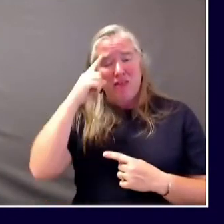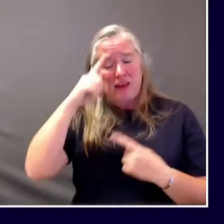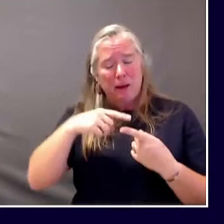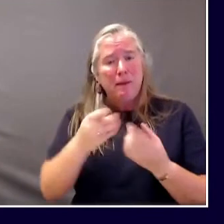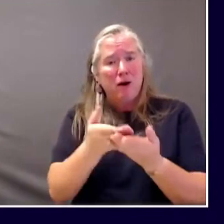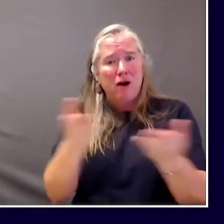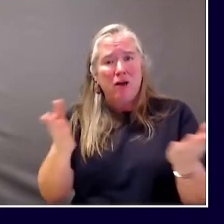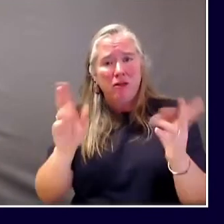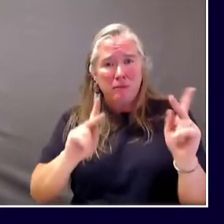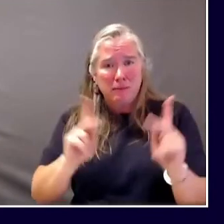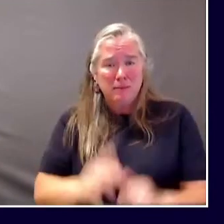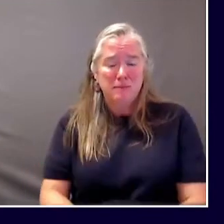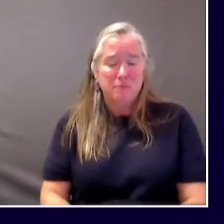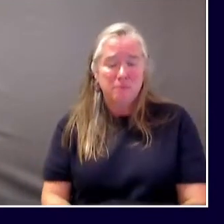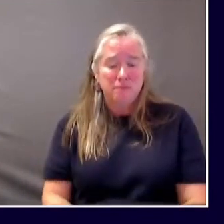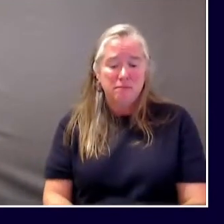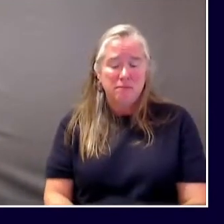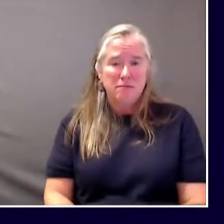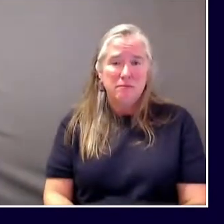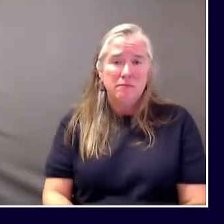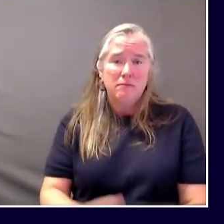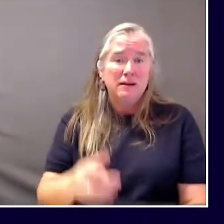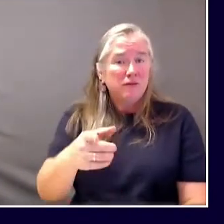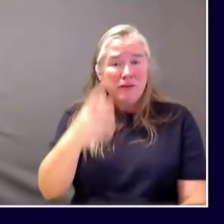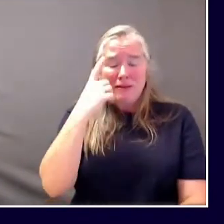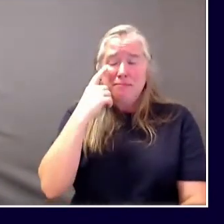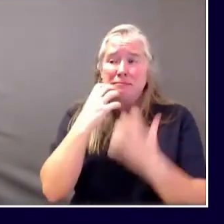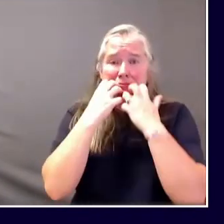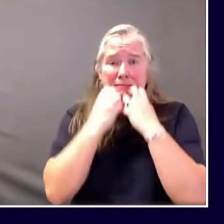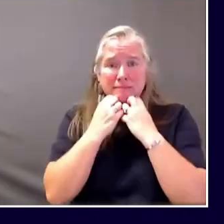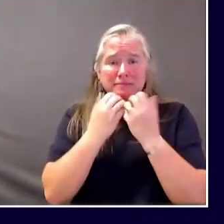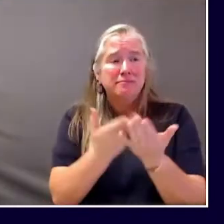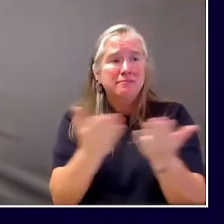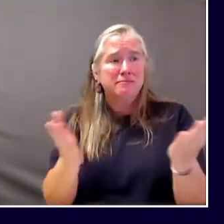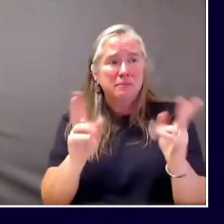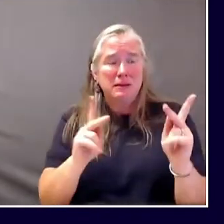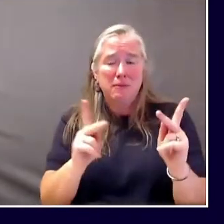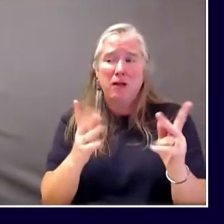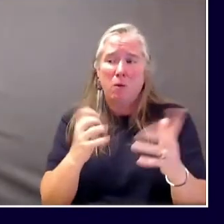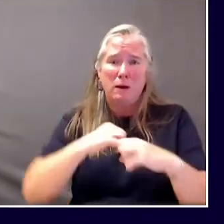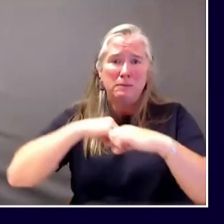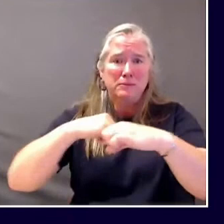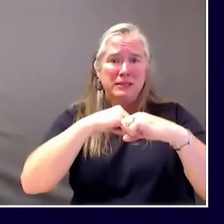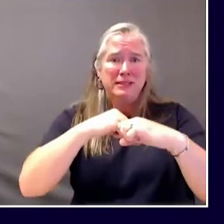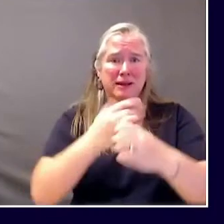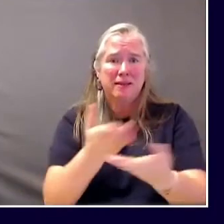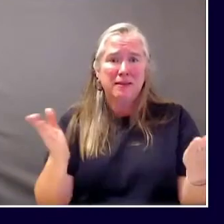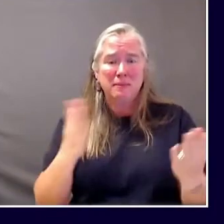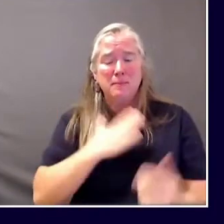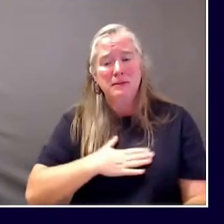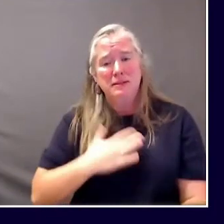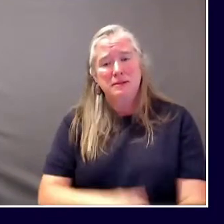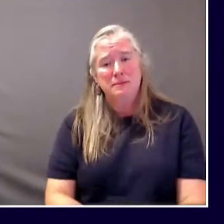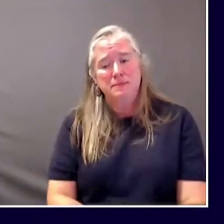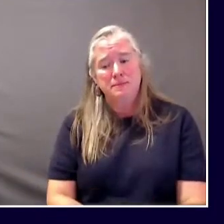yourself at least think about the other people in Maine who